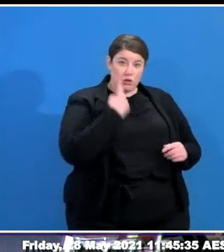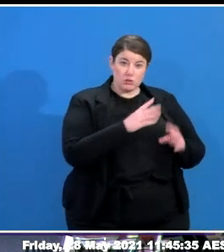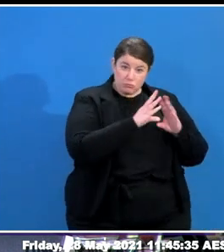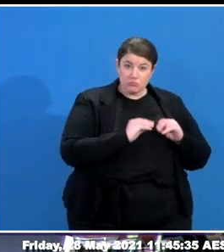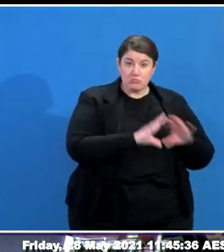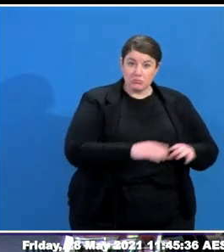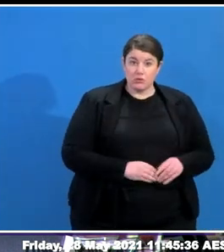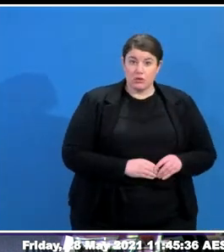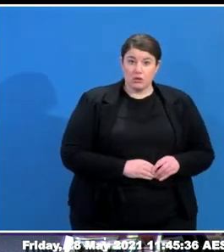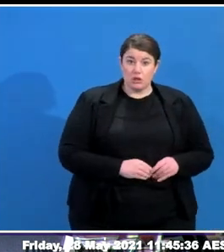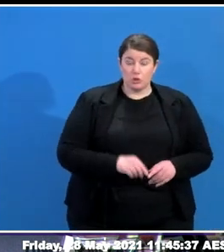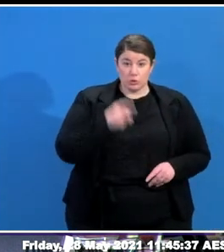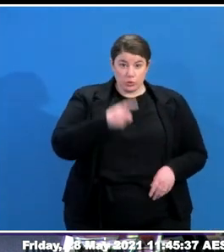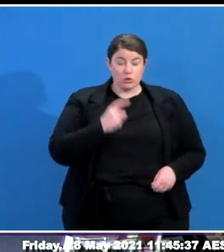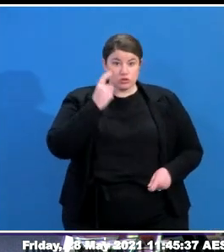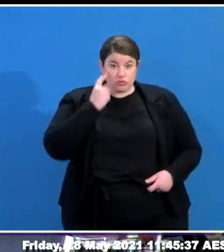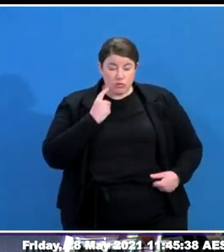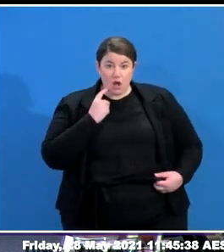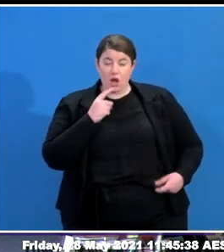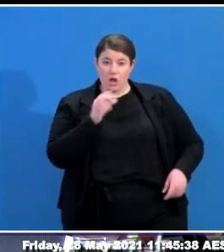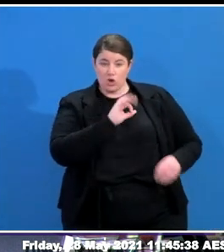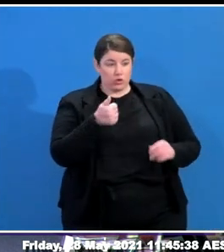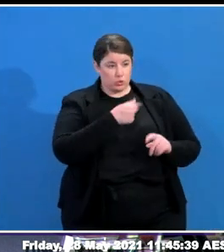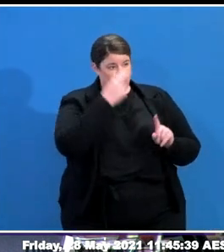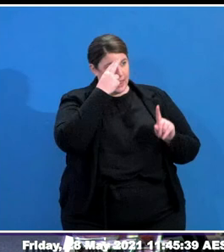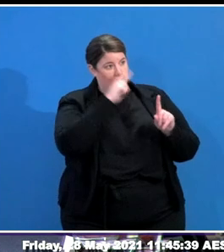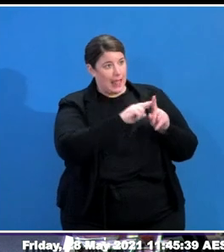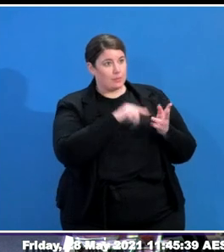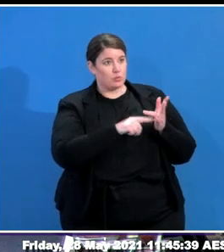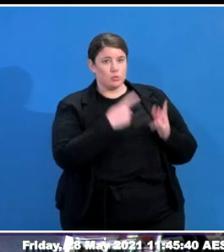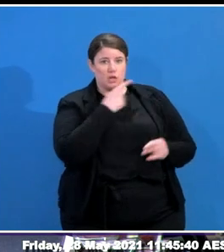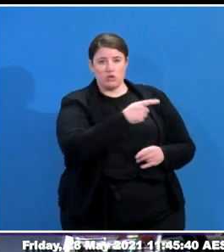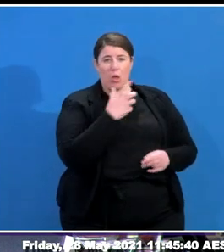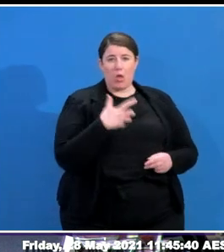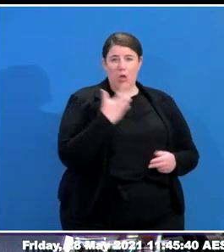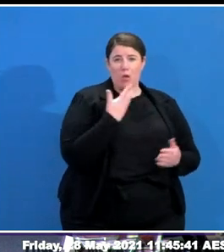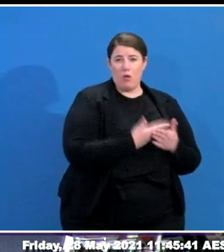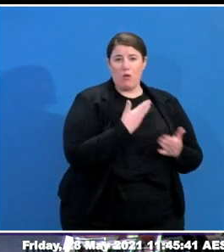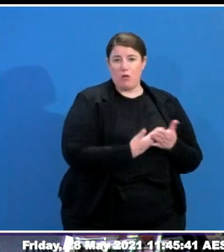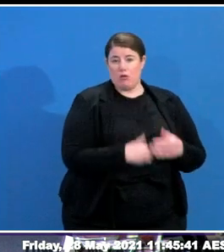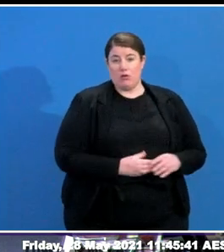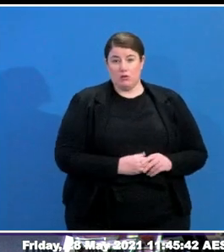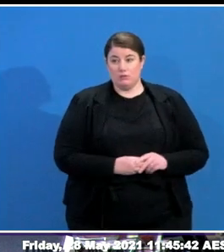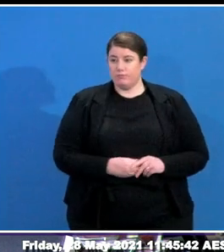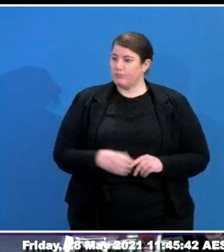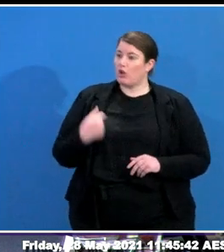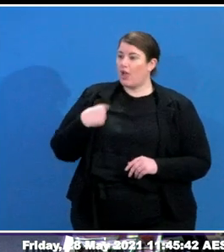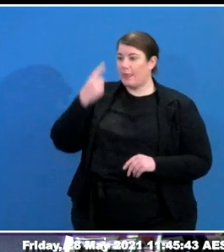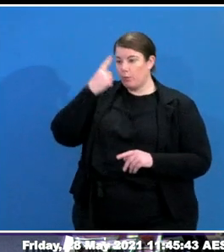You attempted not to use those labels to describe her? I believe we attempted to work through the issues, as you had